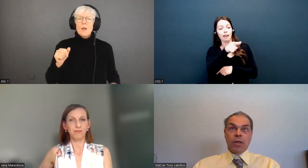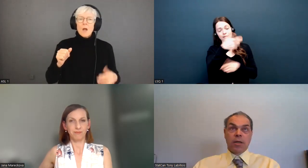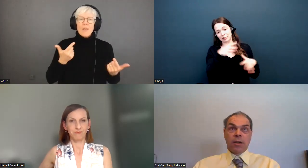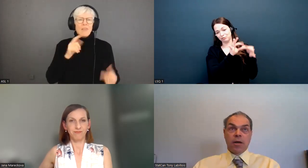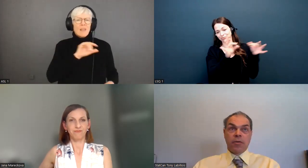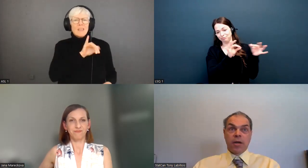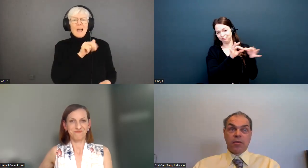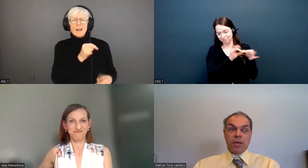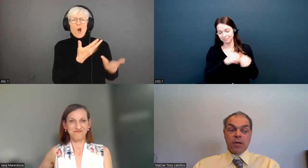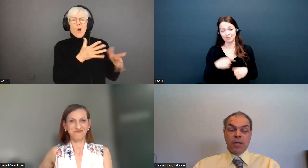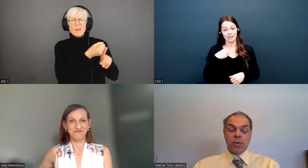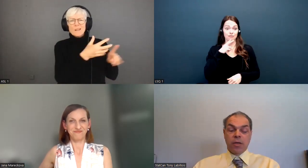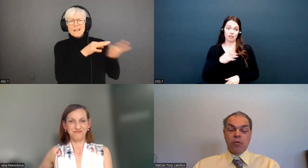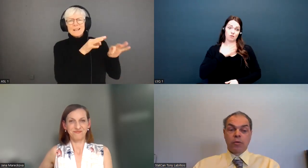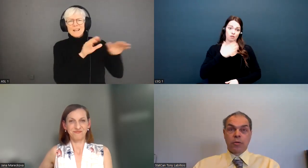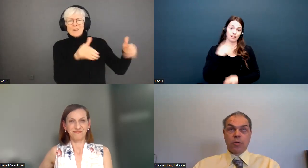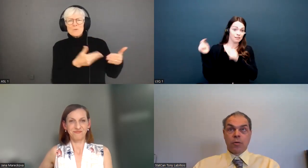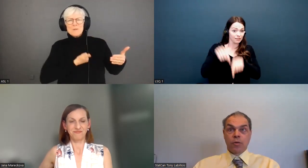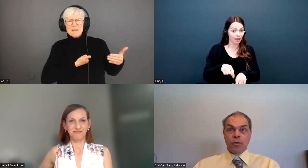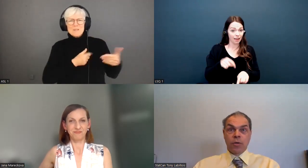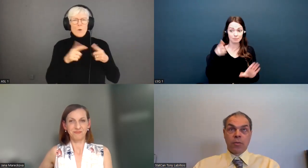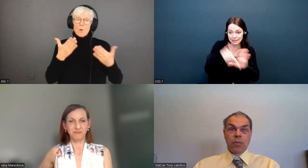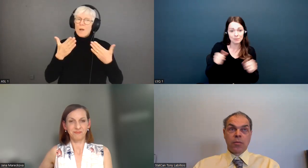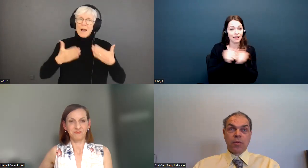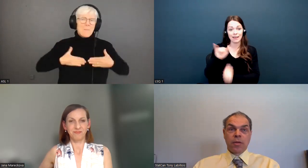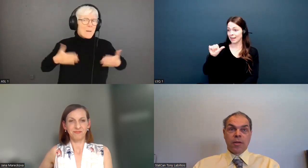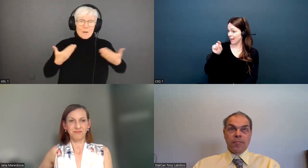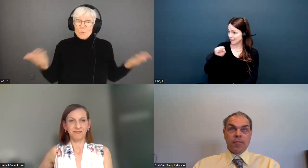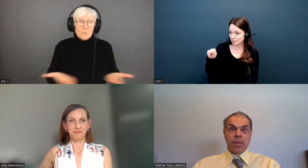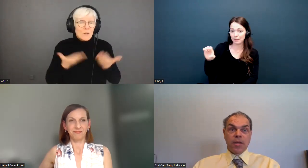said everything else. So, I'm very happy to be here and uh and thank you for the warm